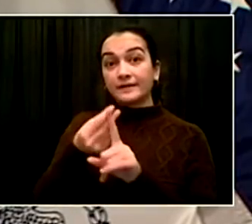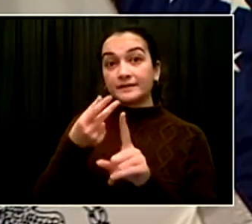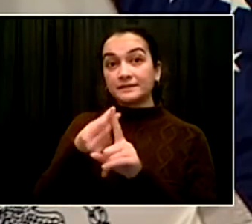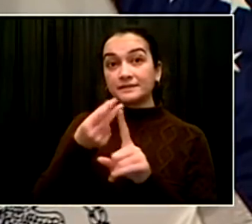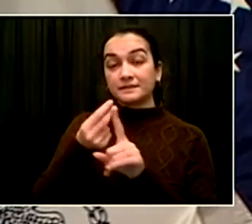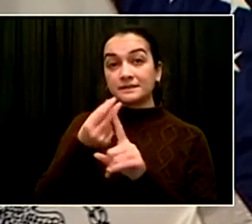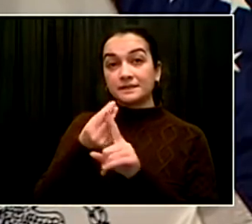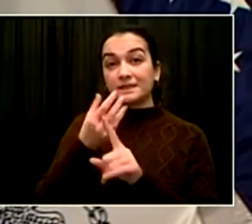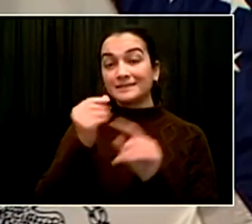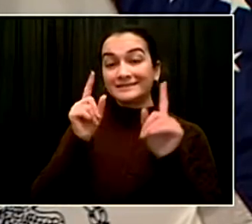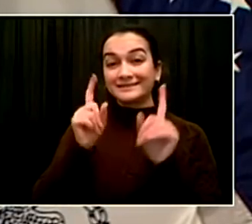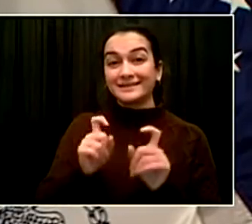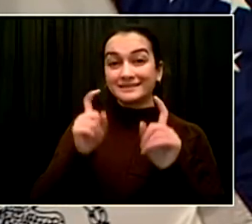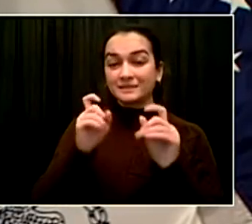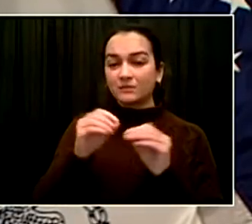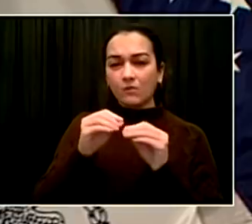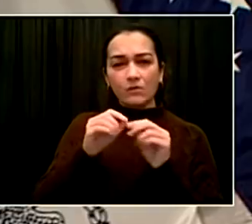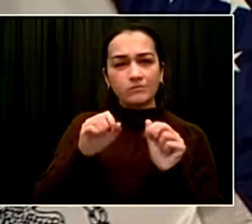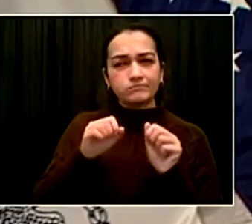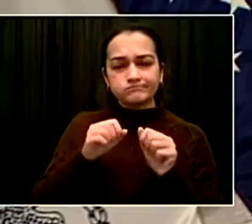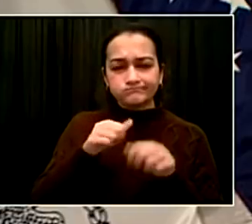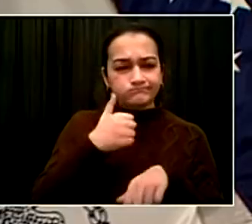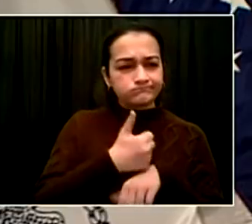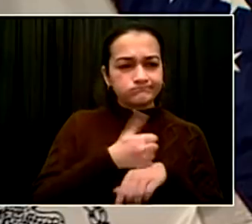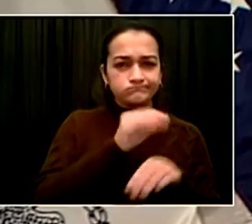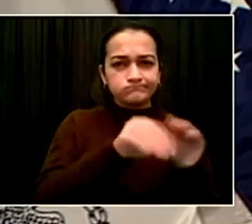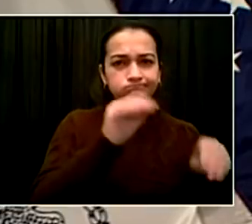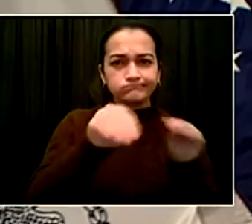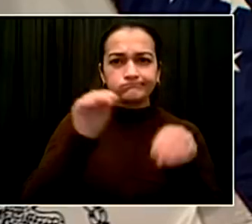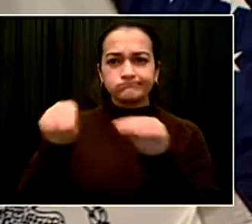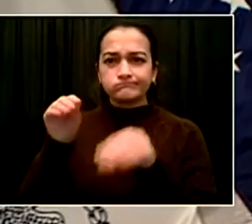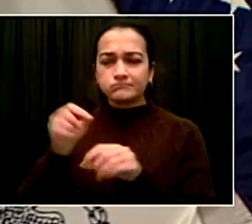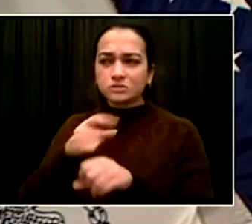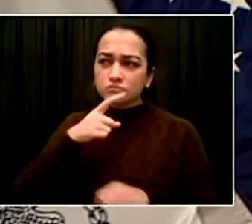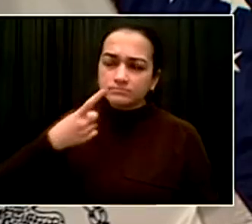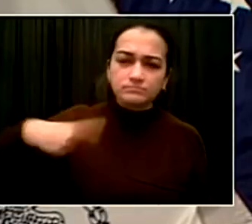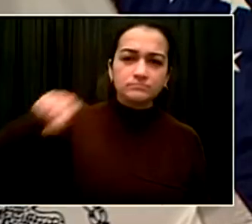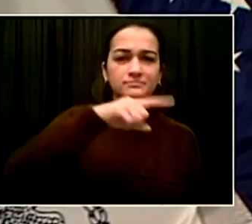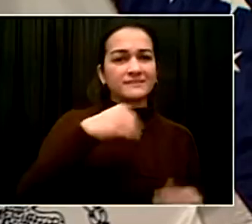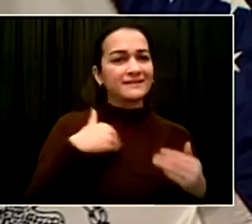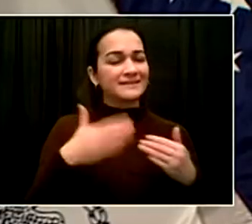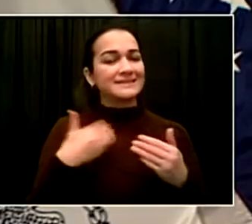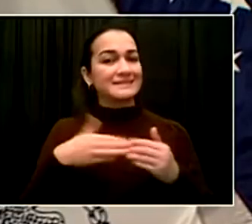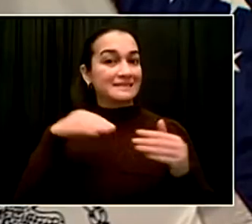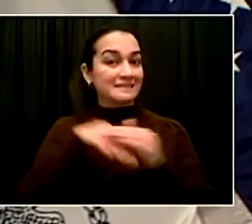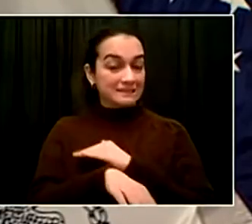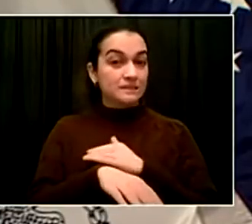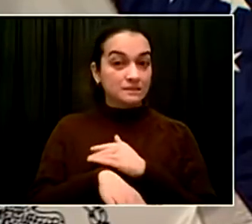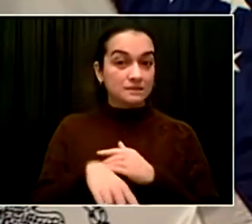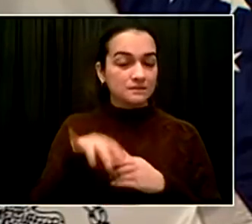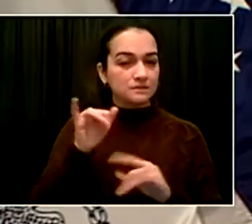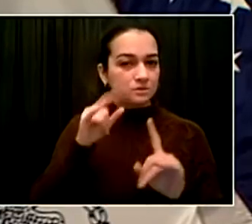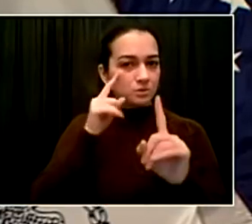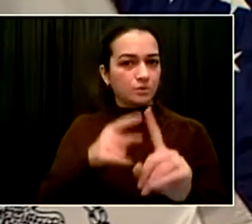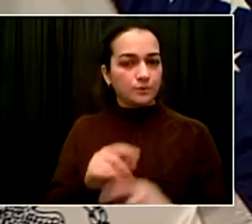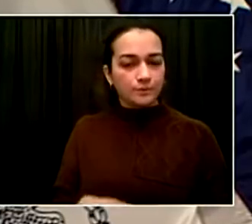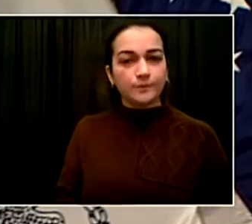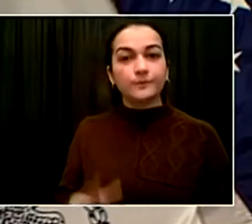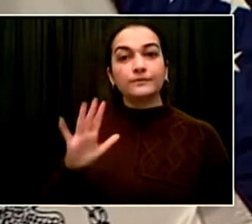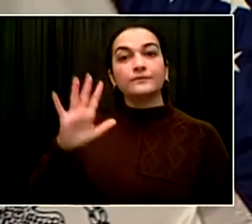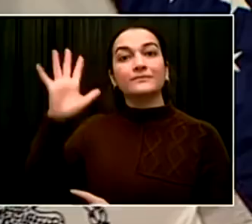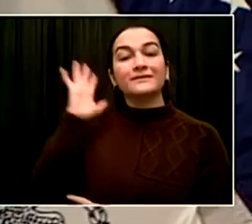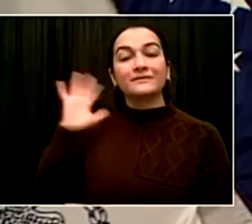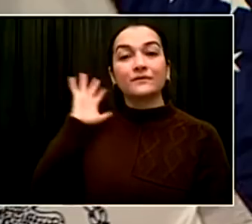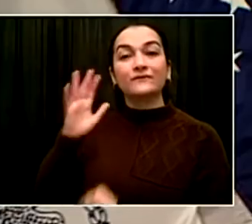BUILDING CONSTANTLY HERE ON